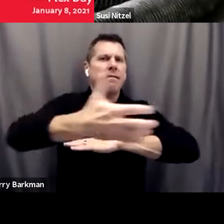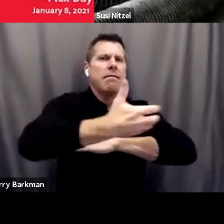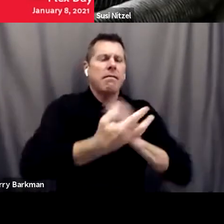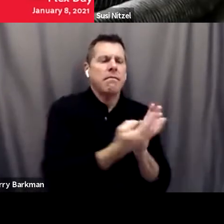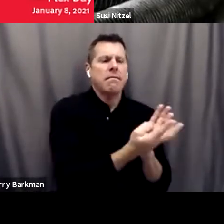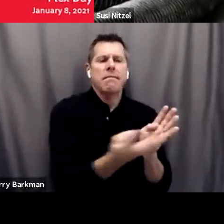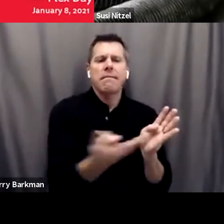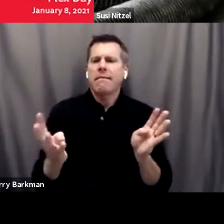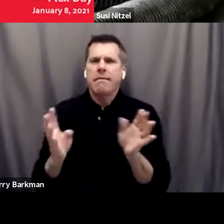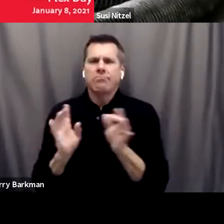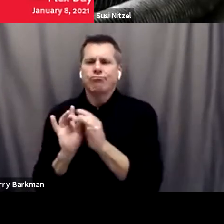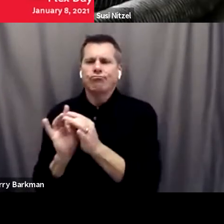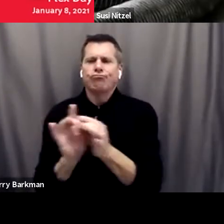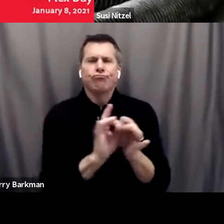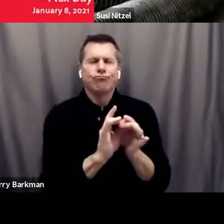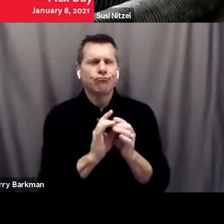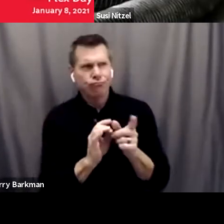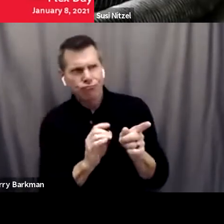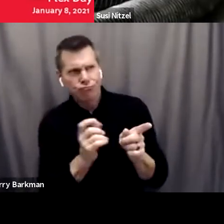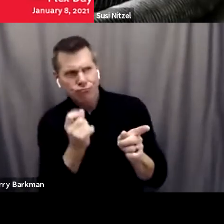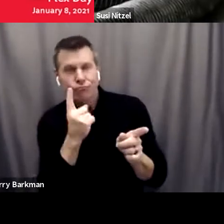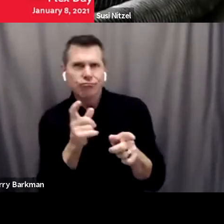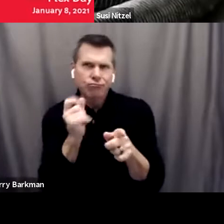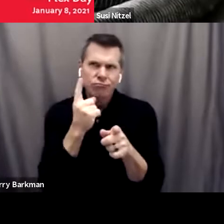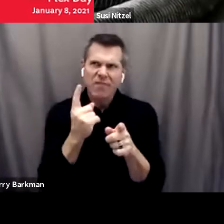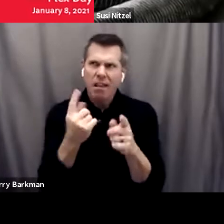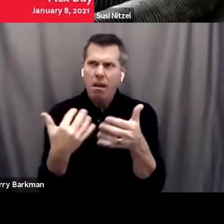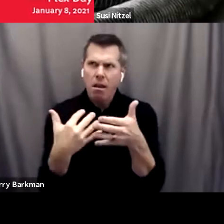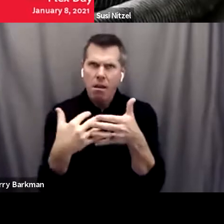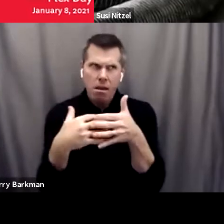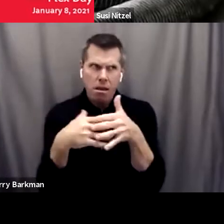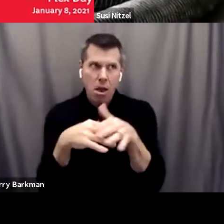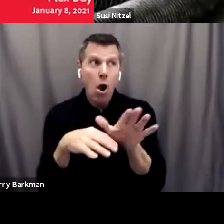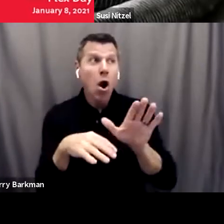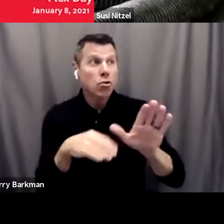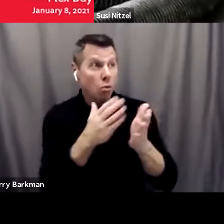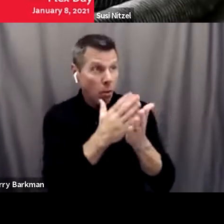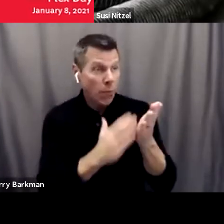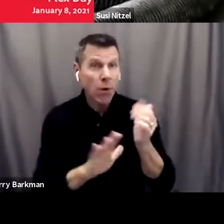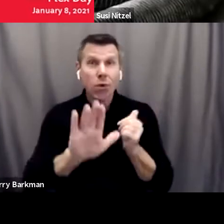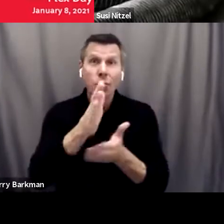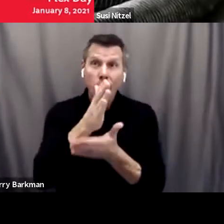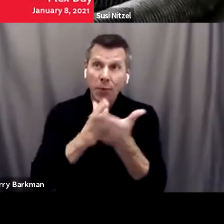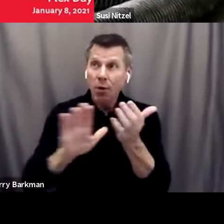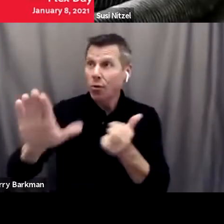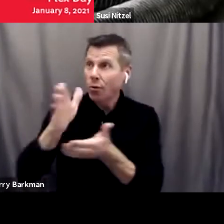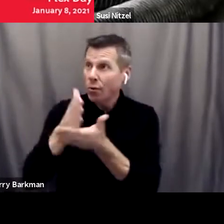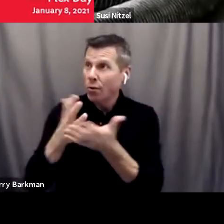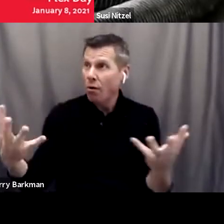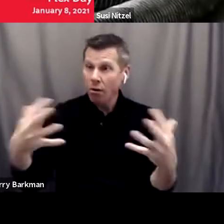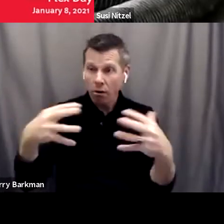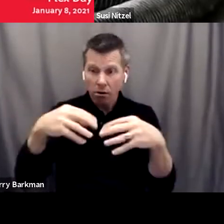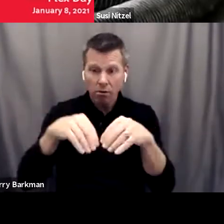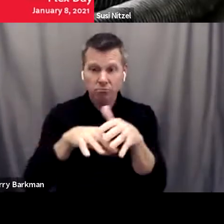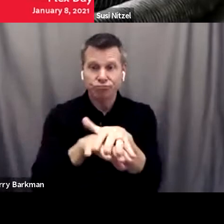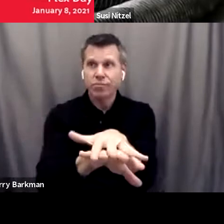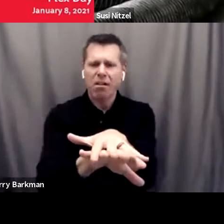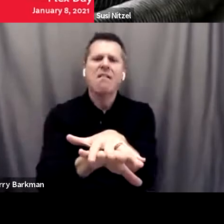relationships to understand the work that we do, to understand what facility does and how it applies to not only the student, but the